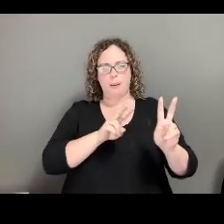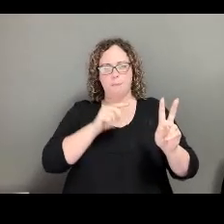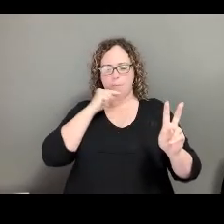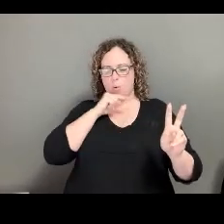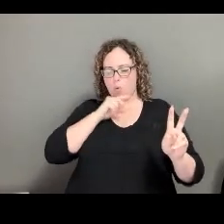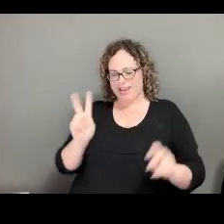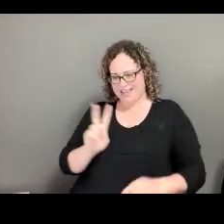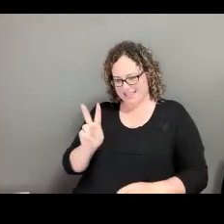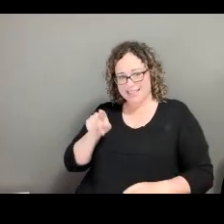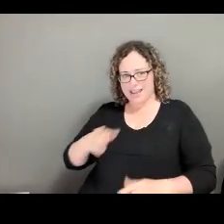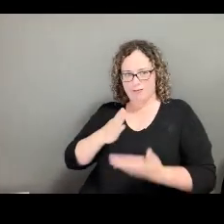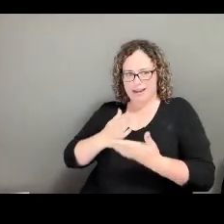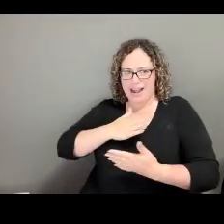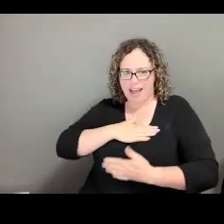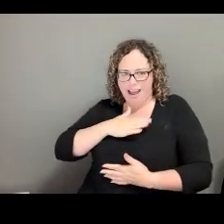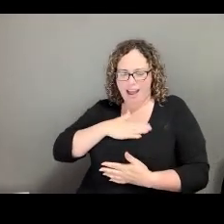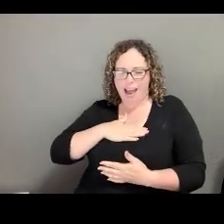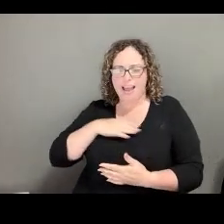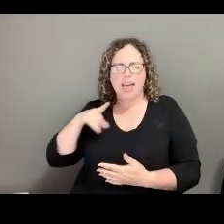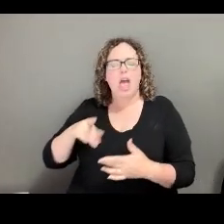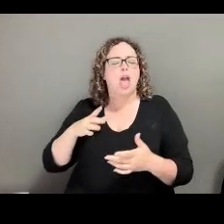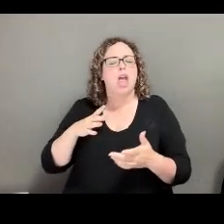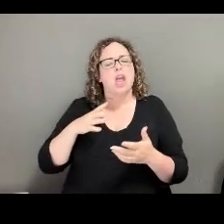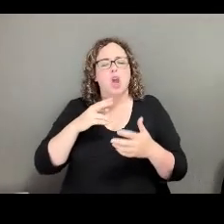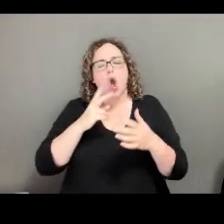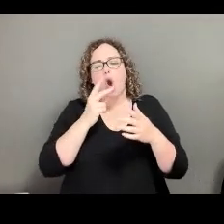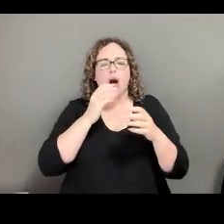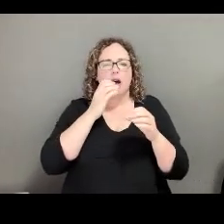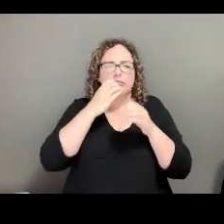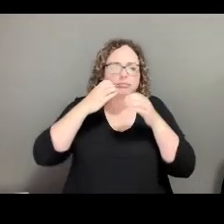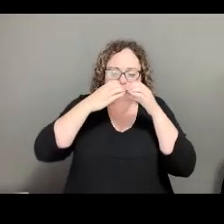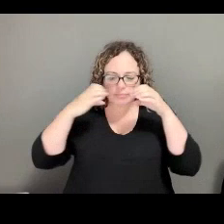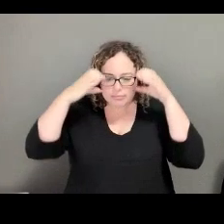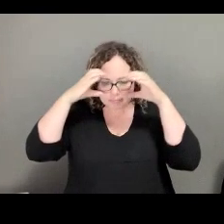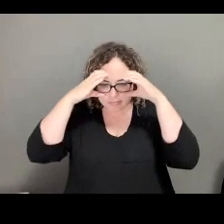into snorkeling, when we went there for a holiday, because it's just like you can see